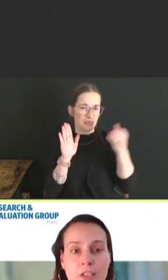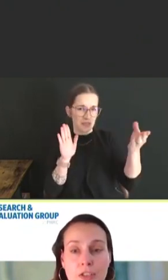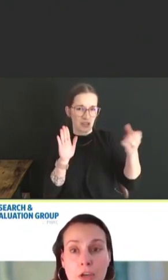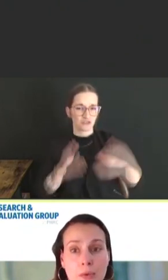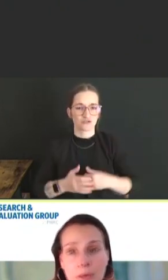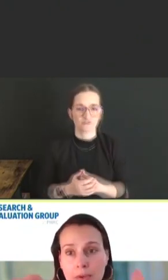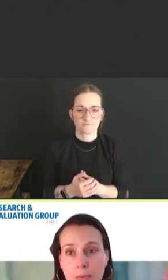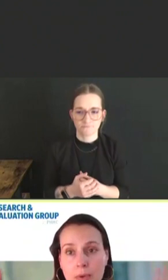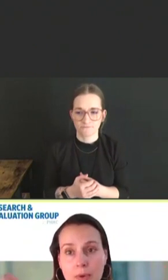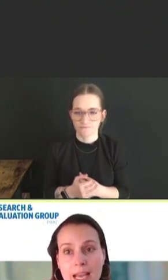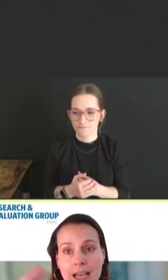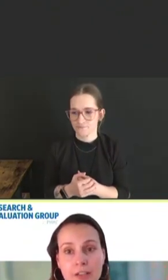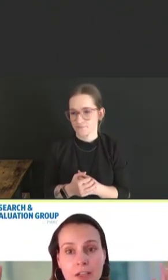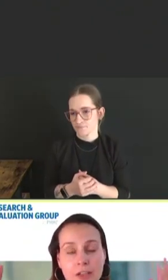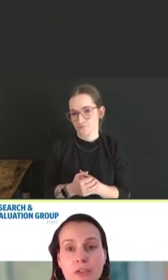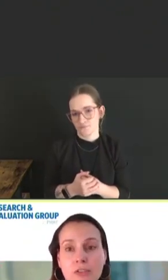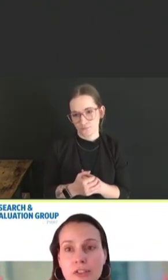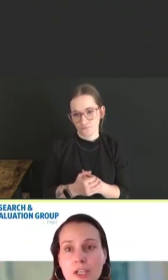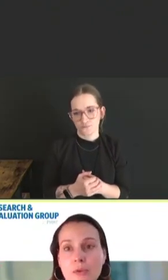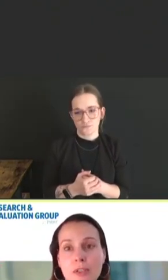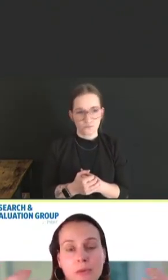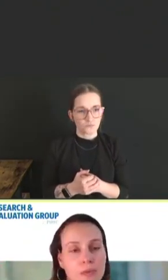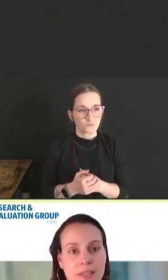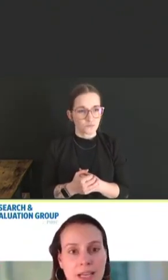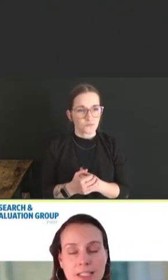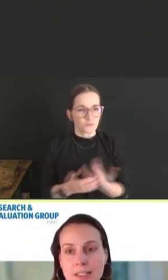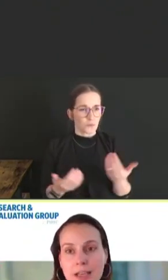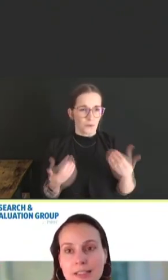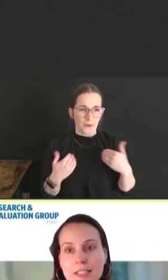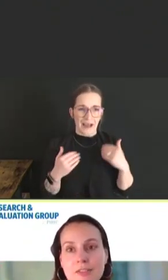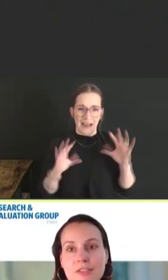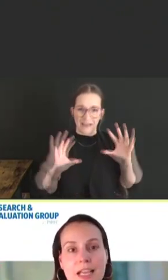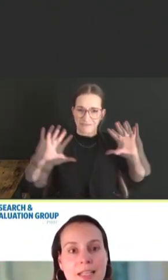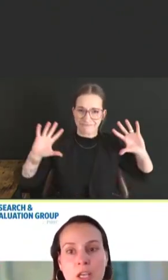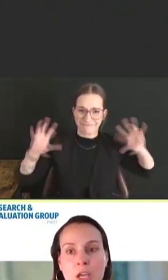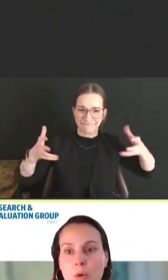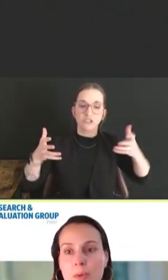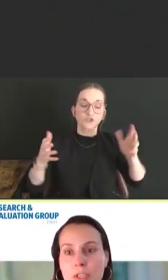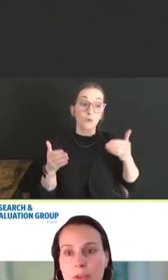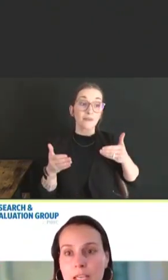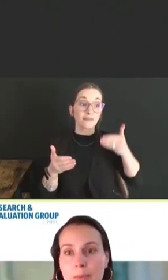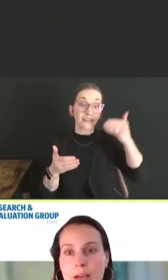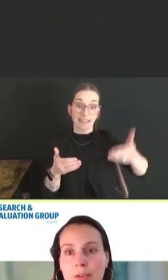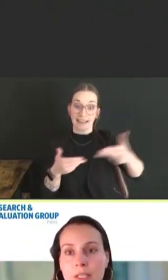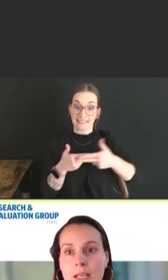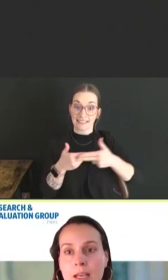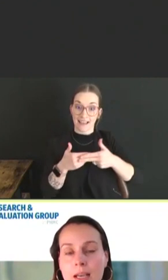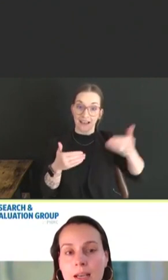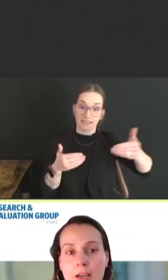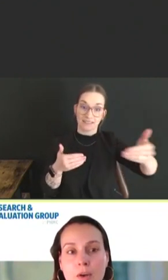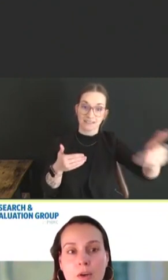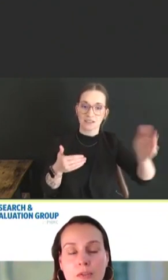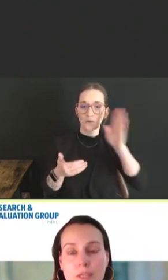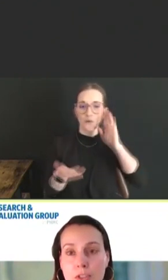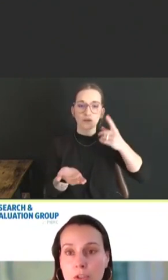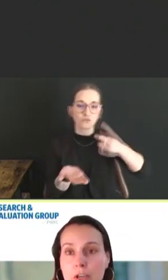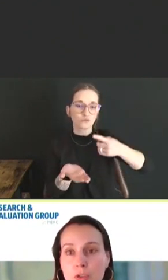So, we have a universe here when you -- the next sets of slides will be talking about this large